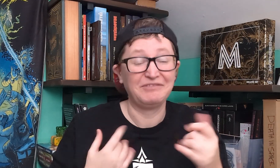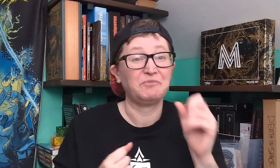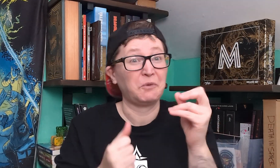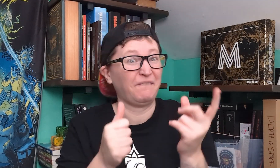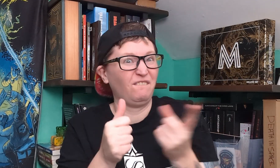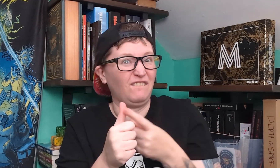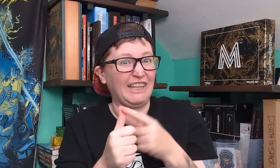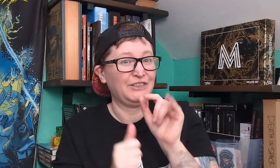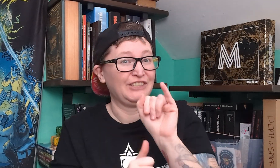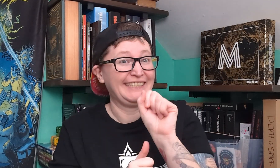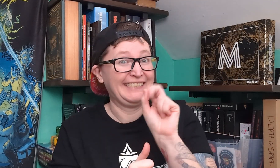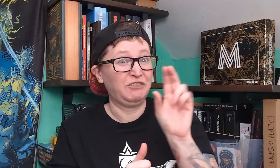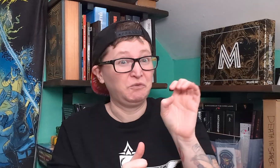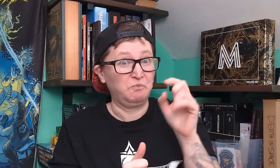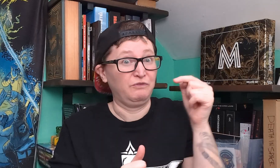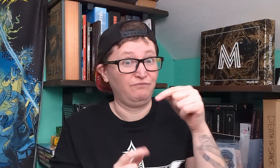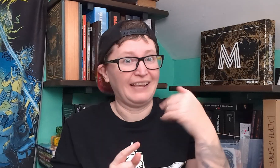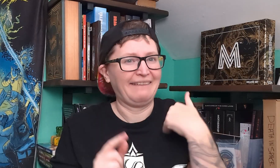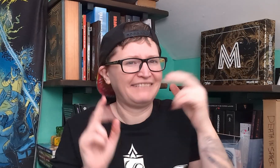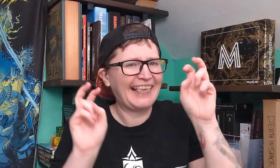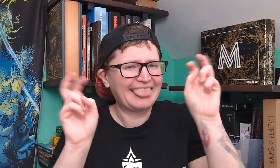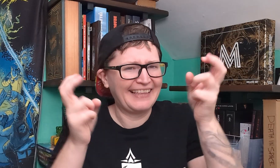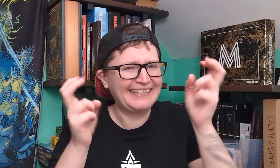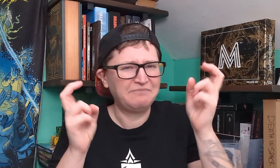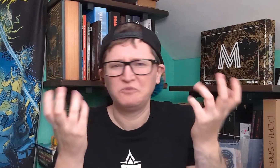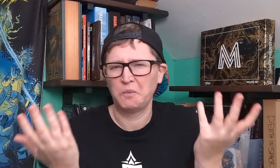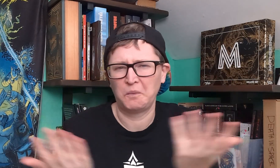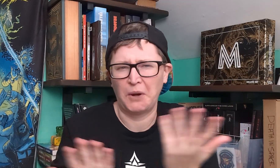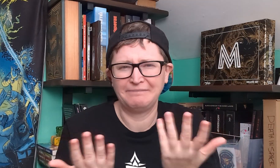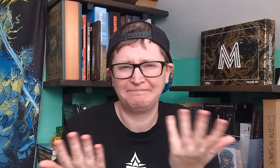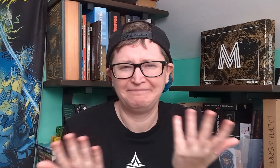The first issue's theme is....